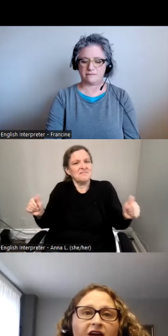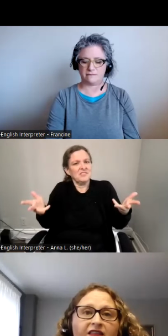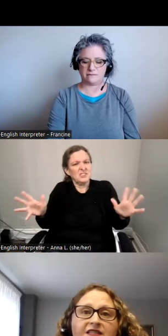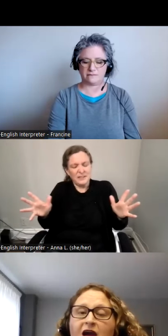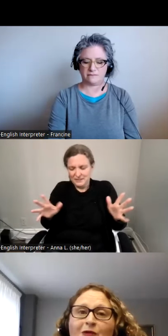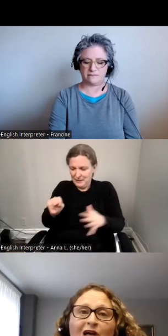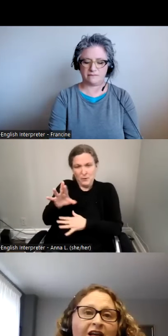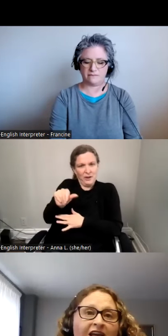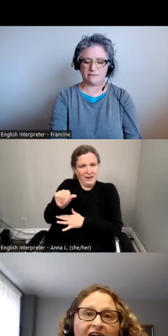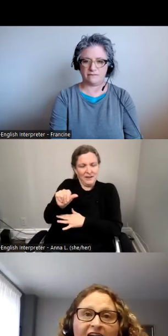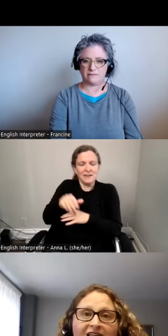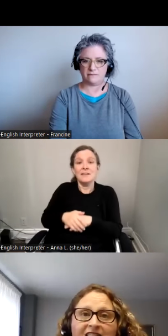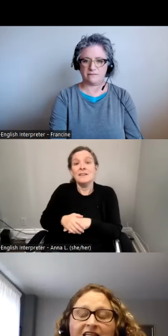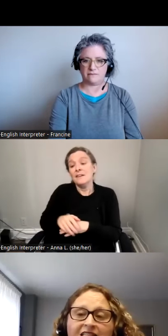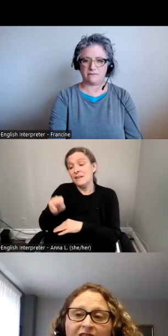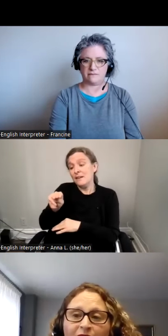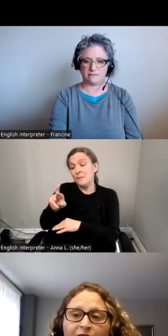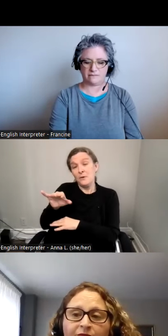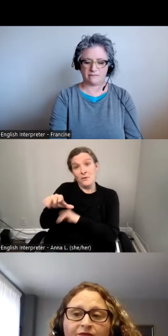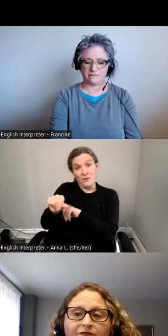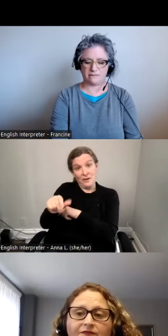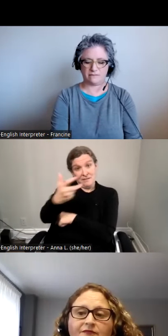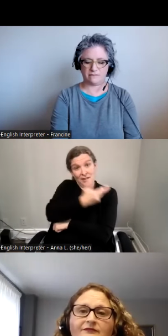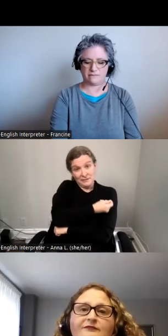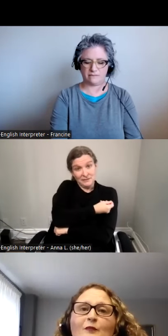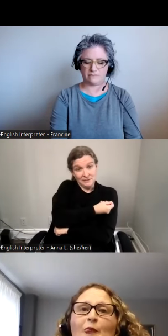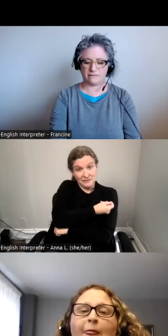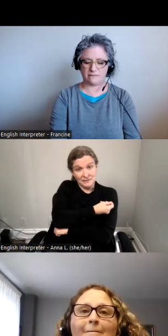Degrades usually a few hours after receiving a vaccine and is gone within the day